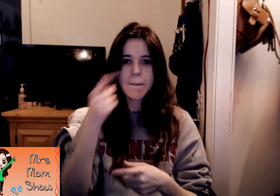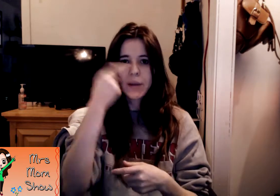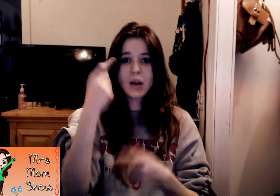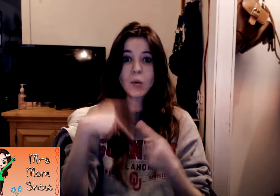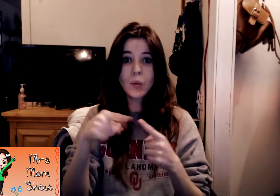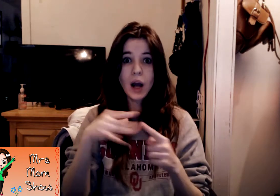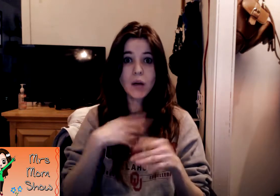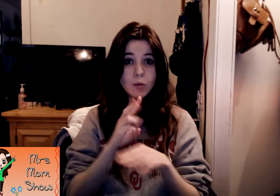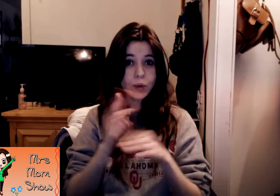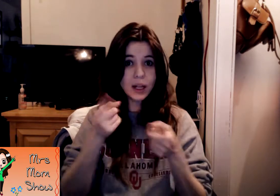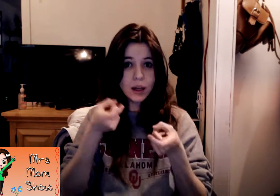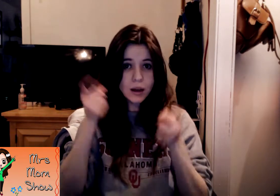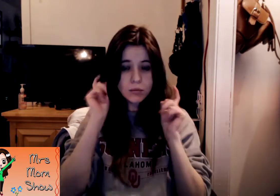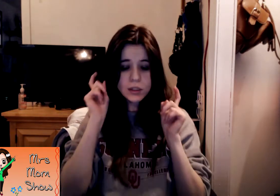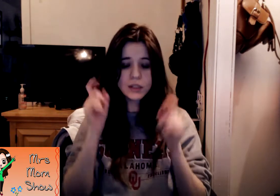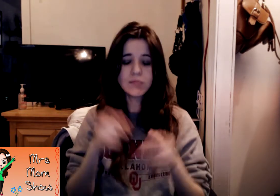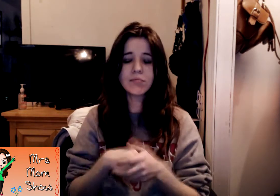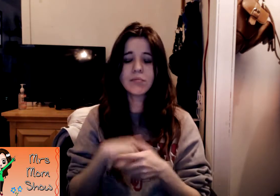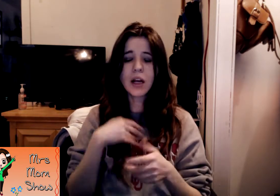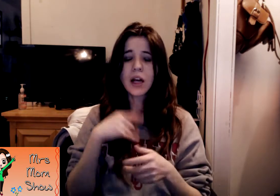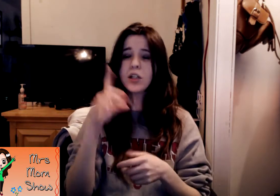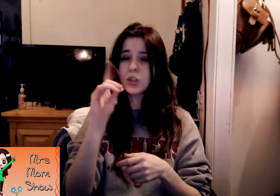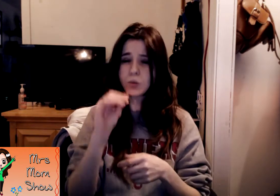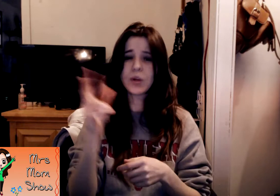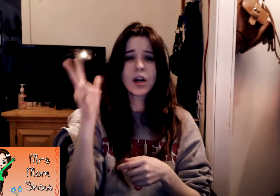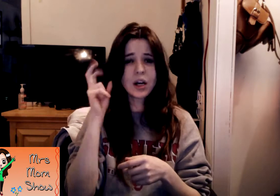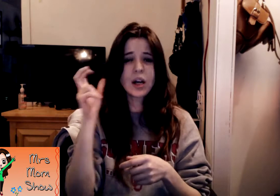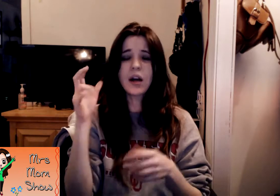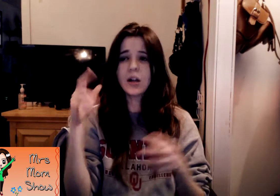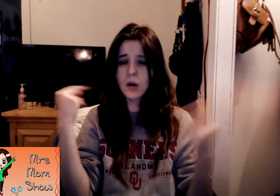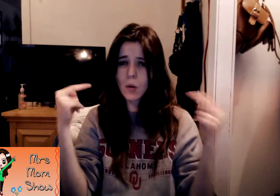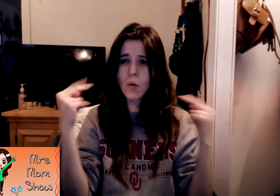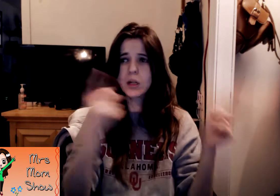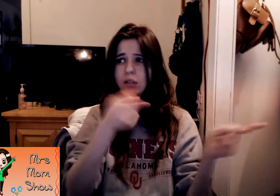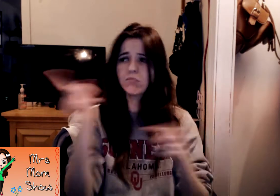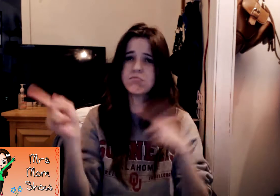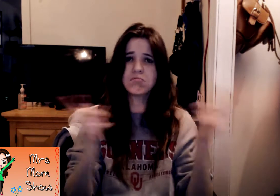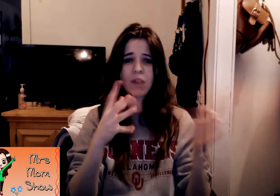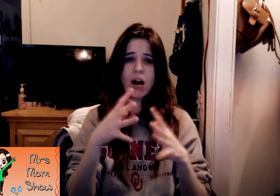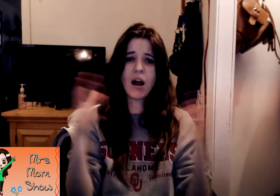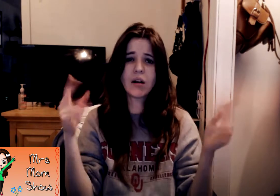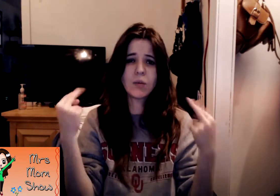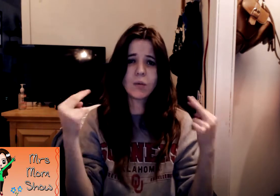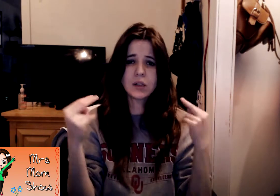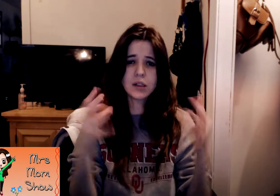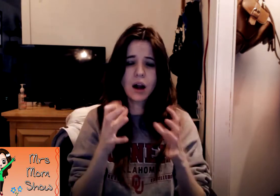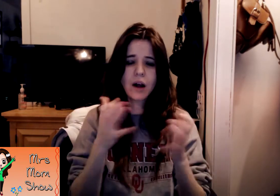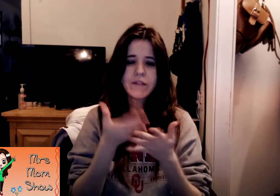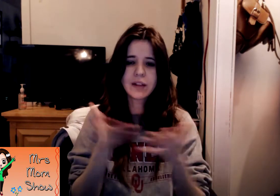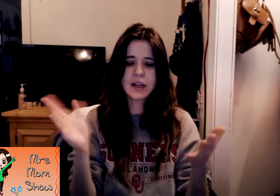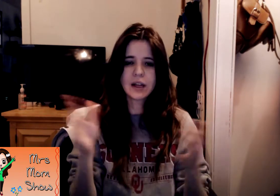because when I do wear my hearing aids, I hear noise. Everywhere. A lot of things.